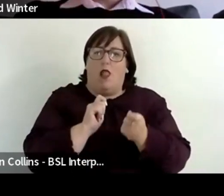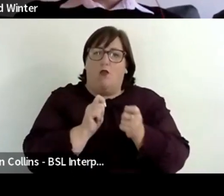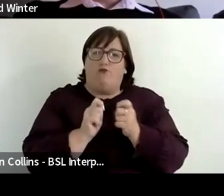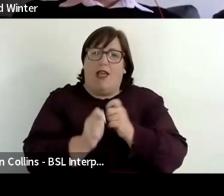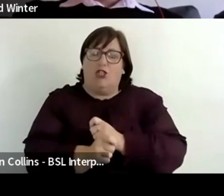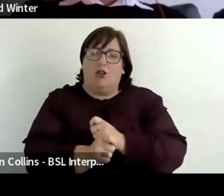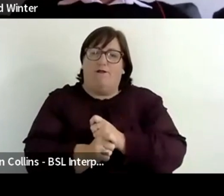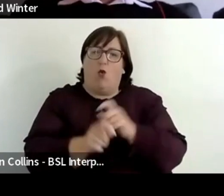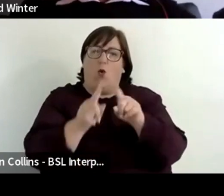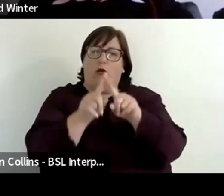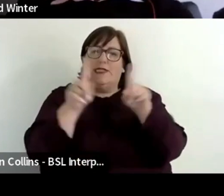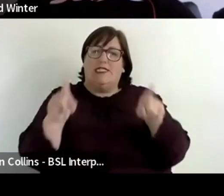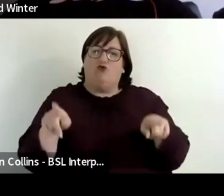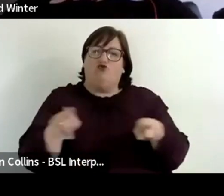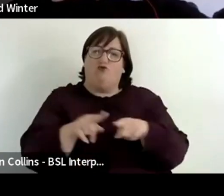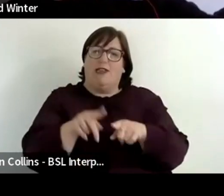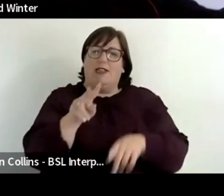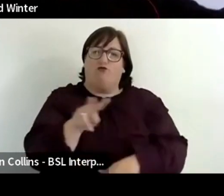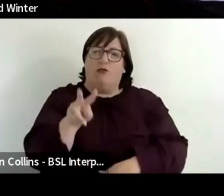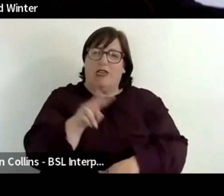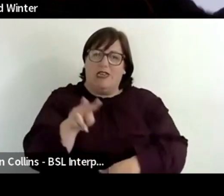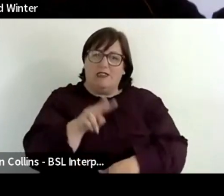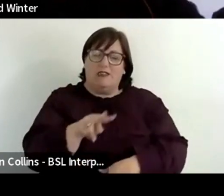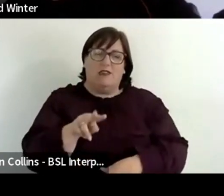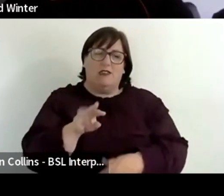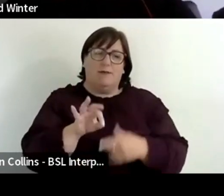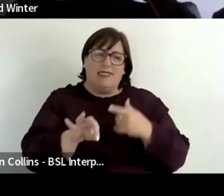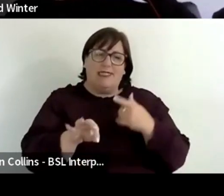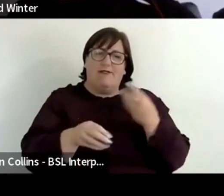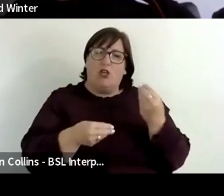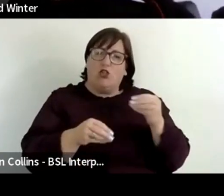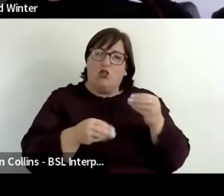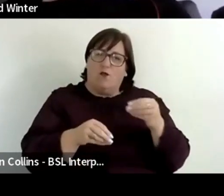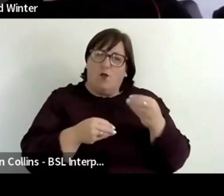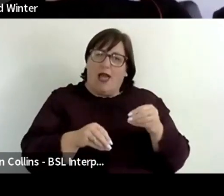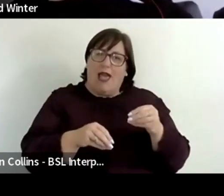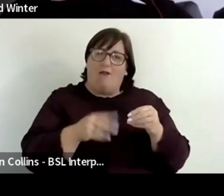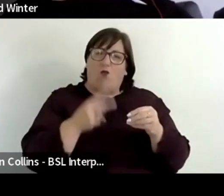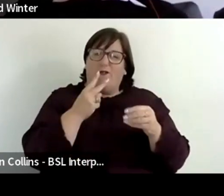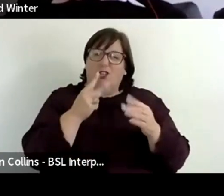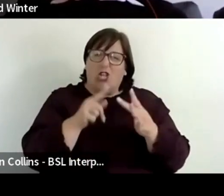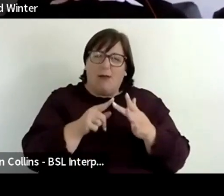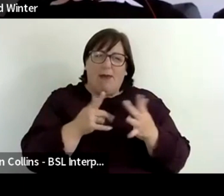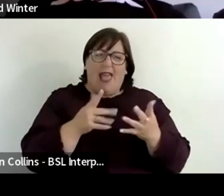different types of software for people with visual impairment, or dyslexia, whatever reasons you need it for.